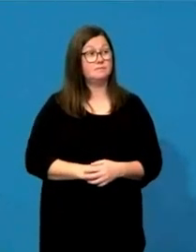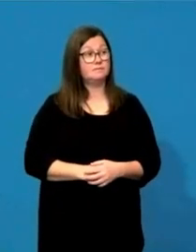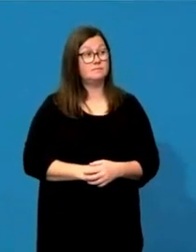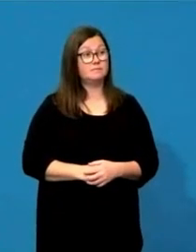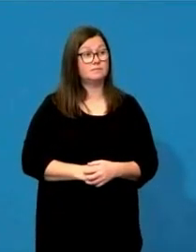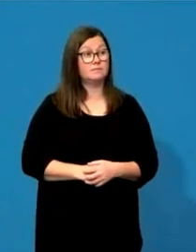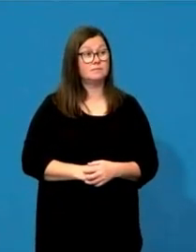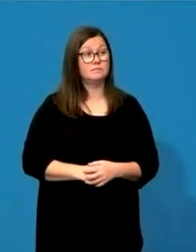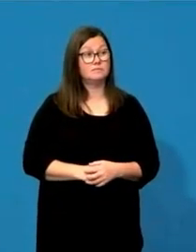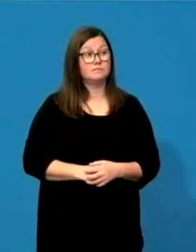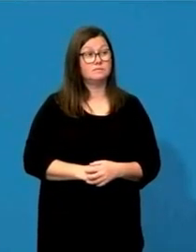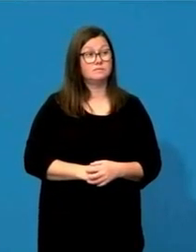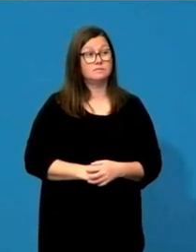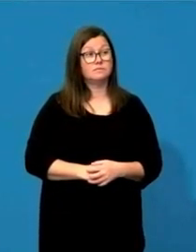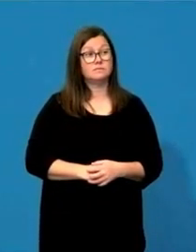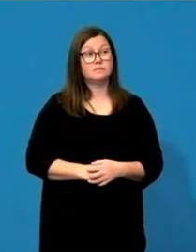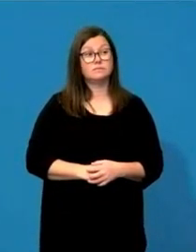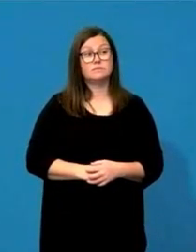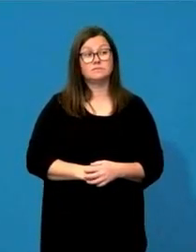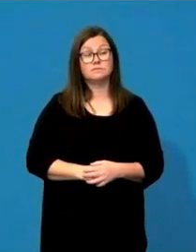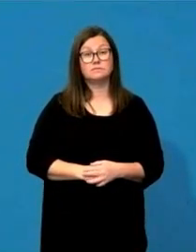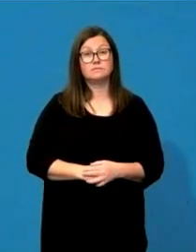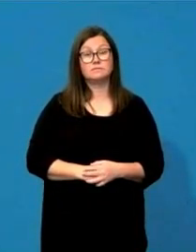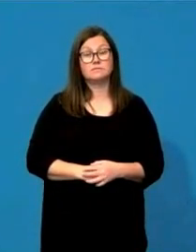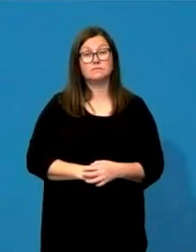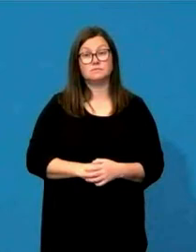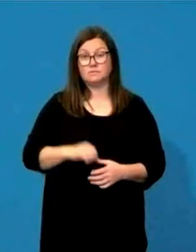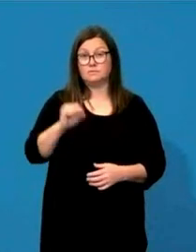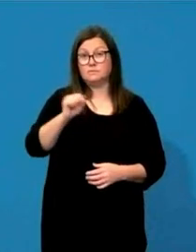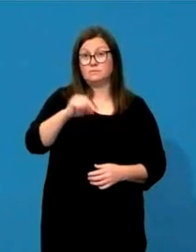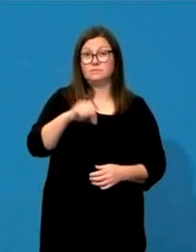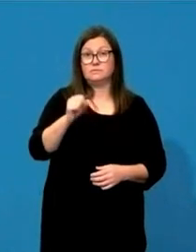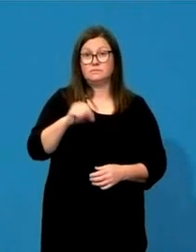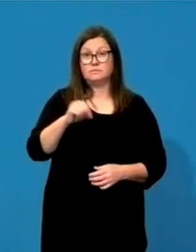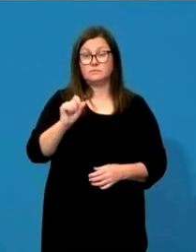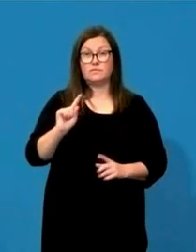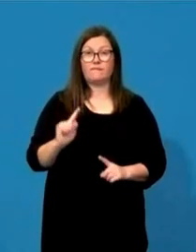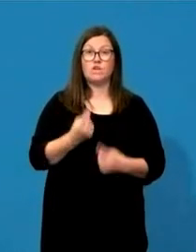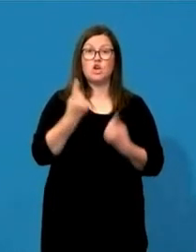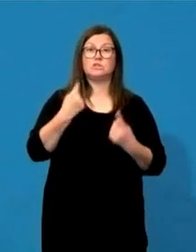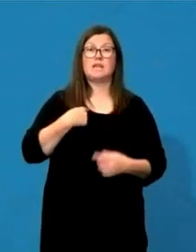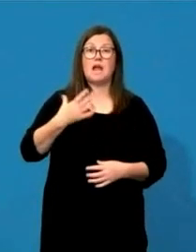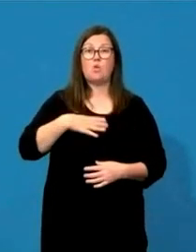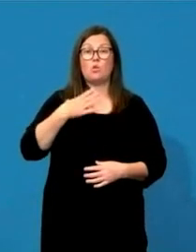Yes. Firstly, I want to acknowledge the Bunuba people on which land that we live and